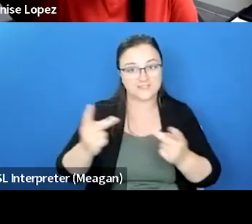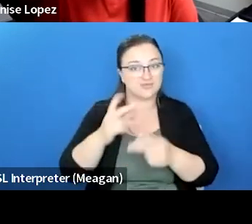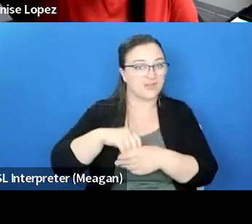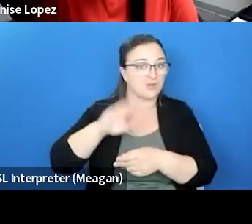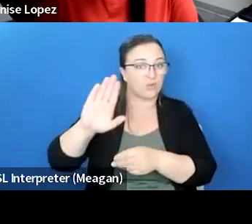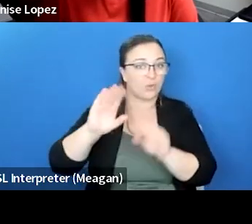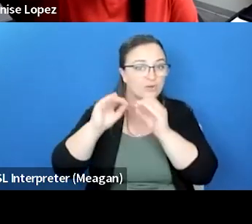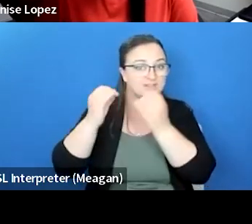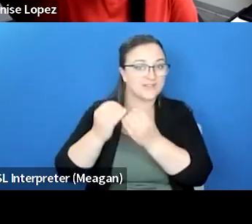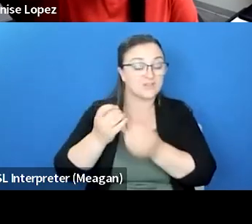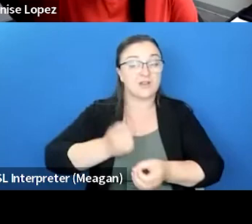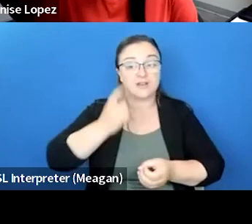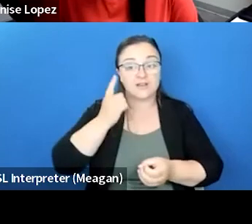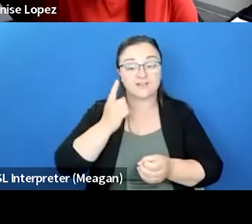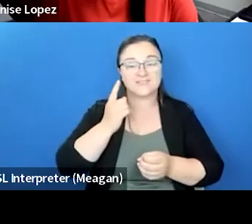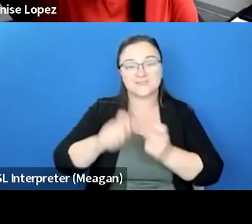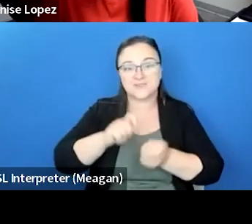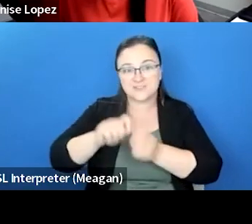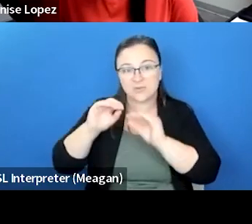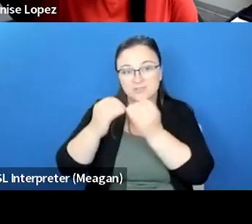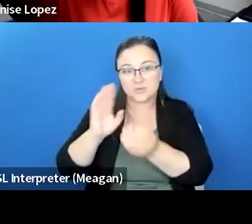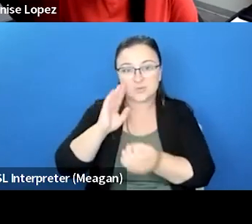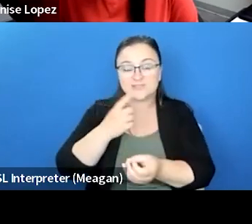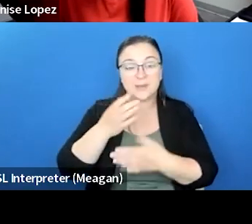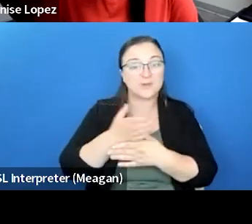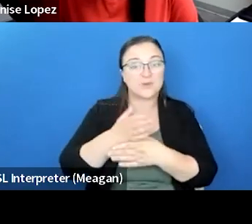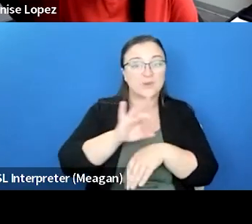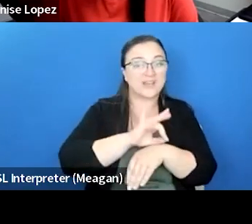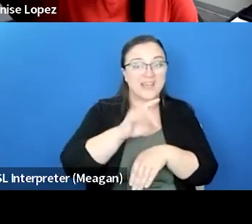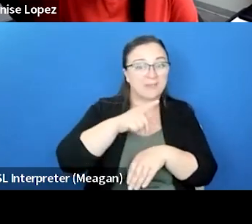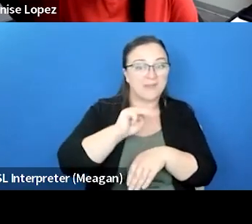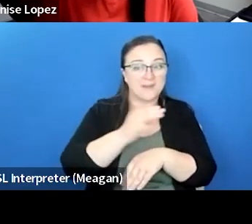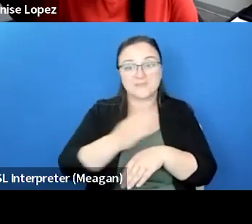But you know, certain organizations will say between the hours of 8:00 PM and 8:00 AM,